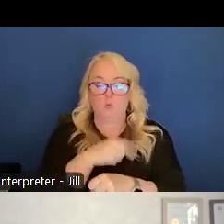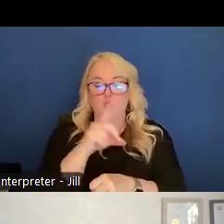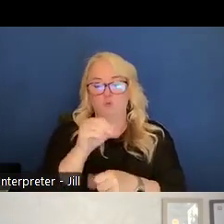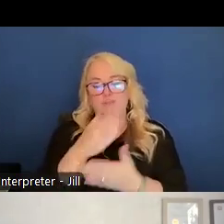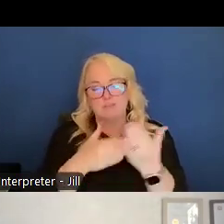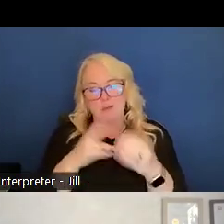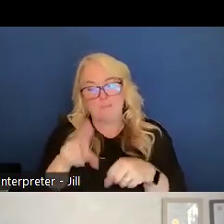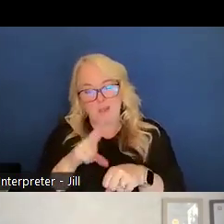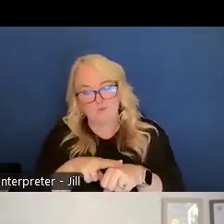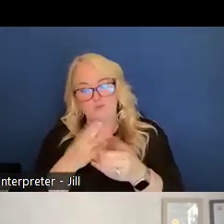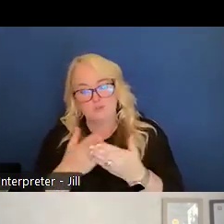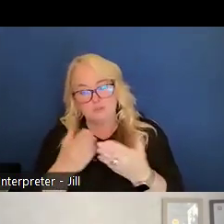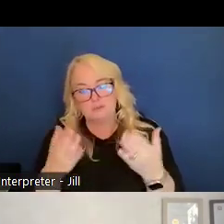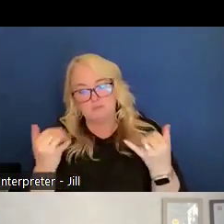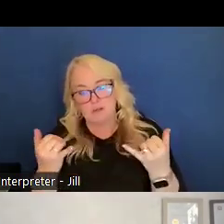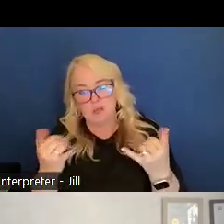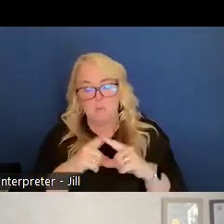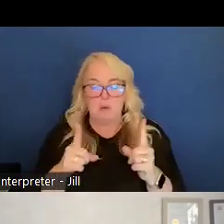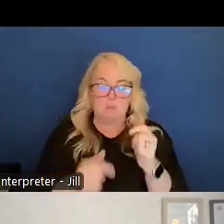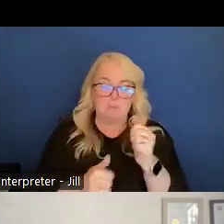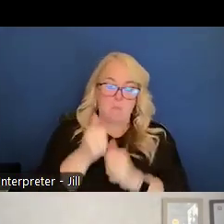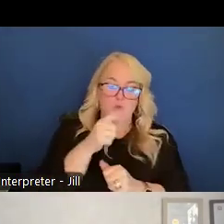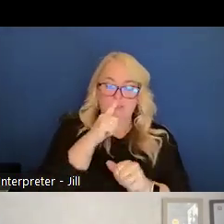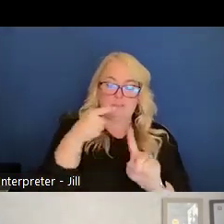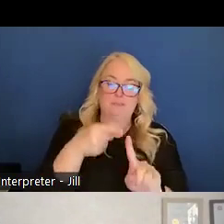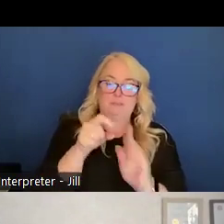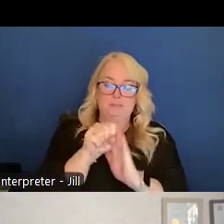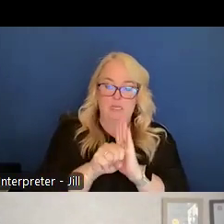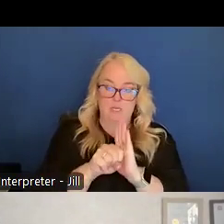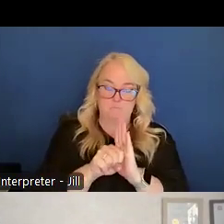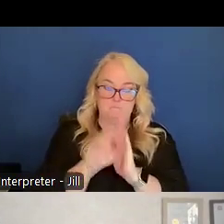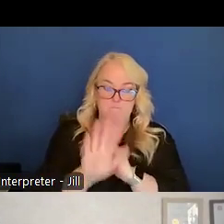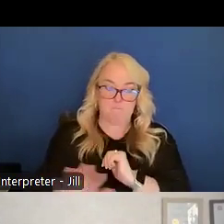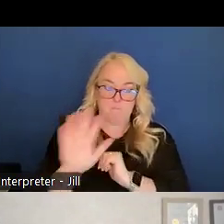now, but mostly it is statewide work. And our vision statement